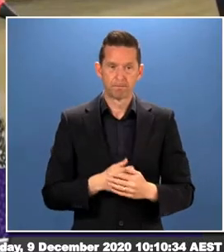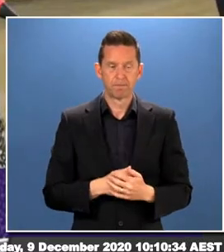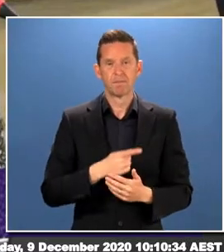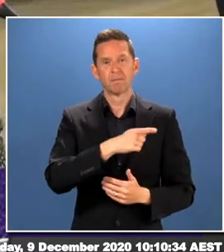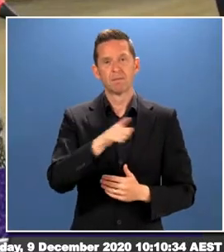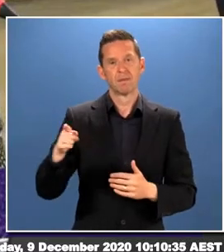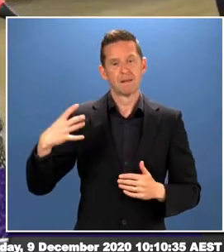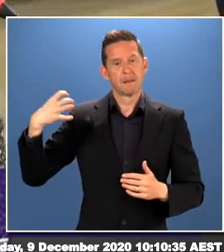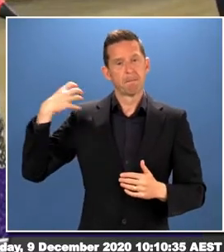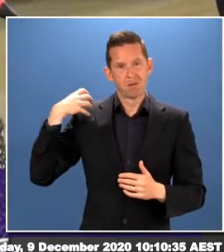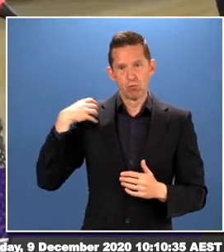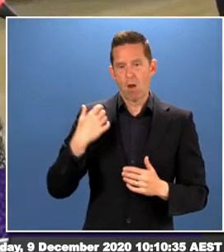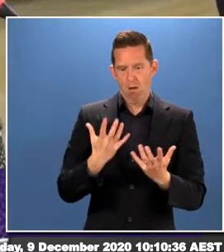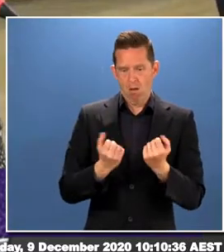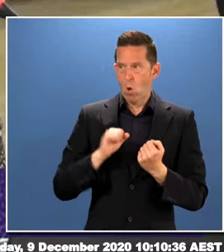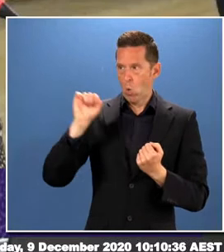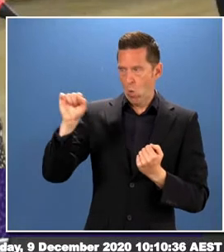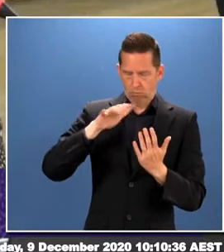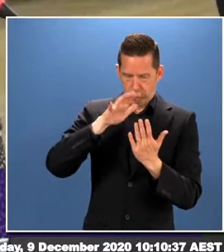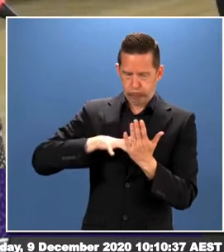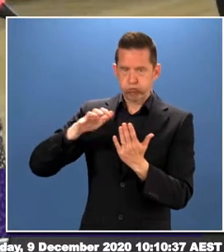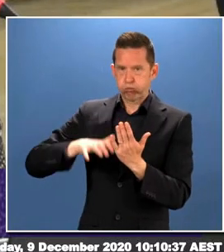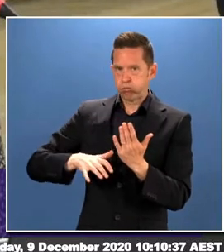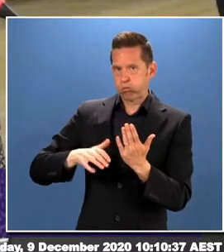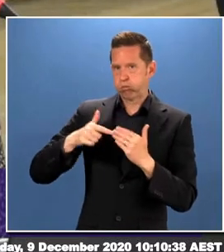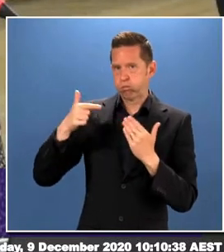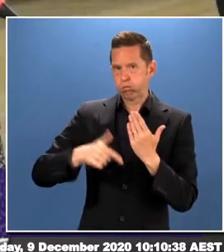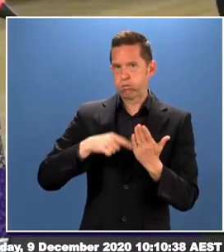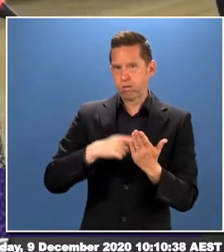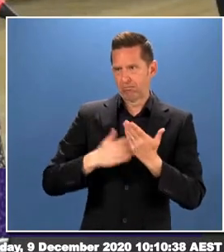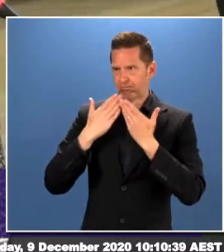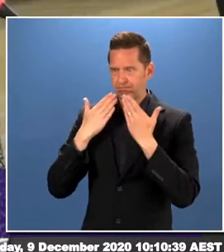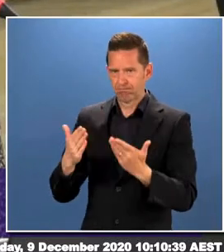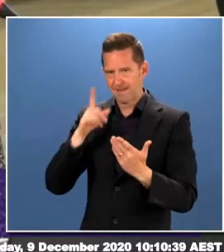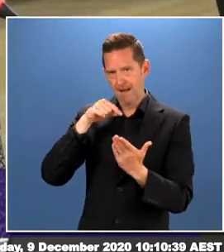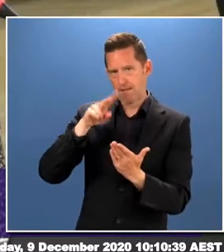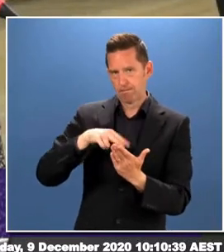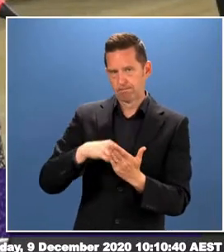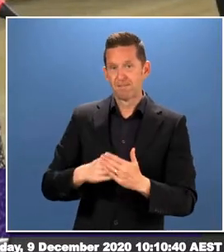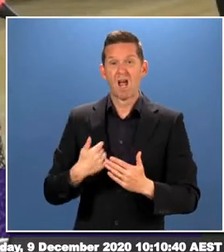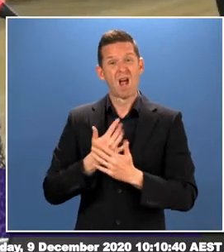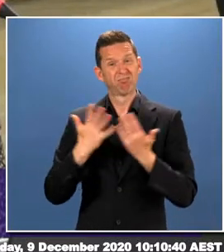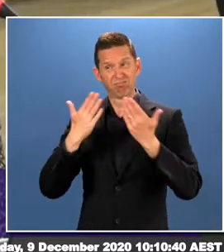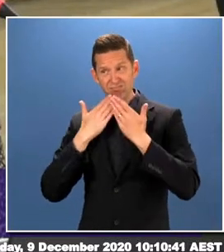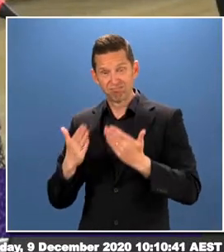benefit of your very detailed statement. I would like to personally thank you for your statement and for